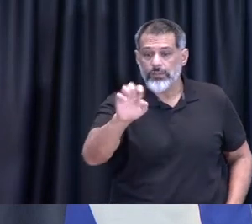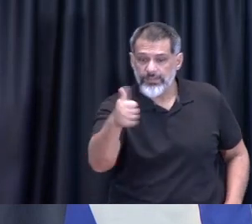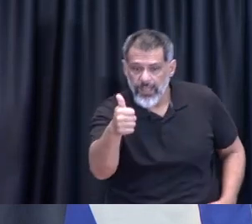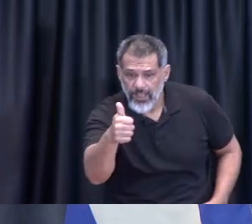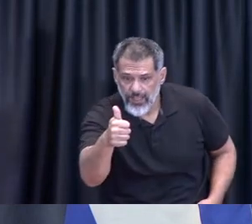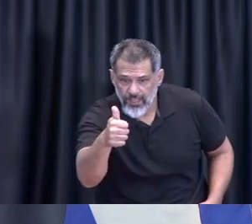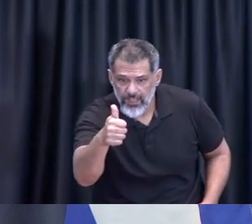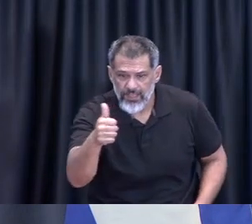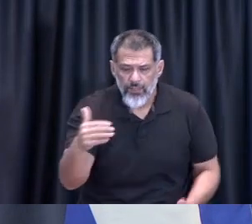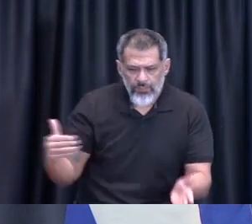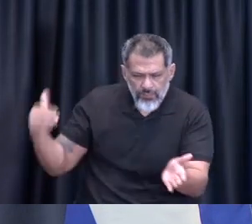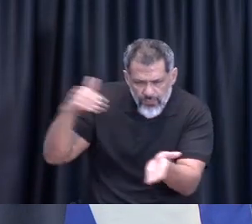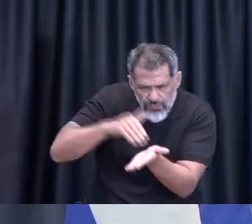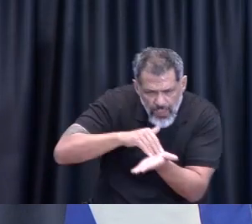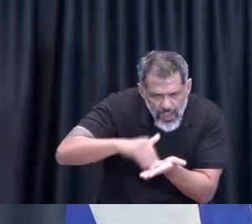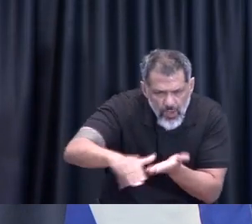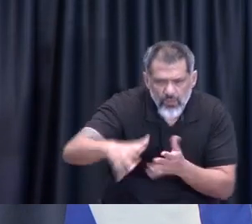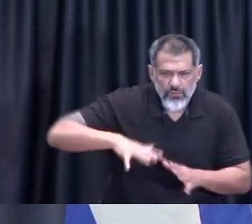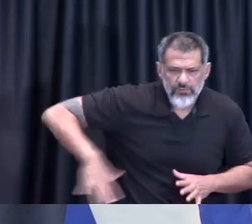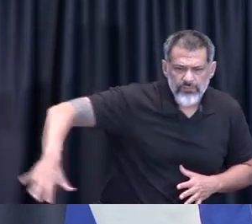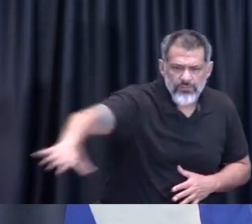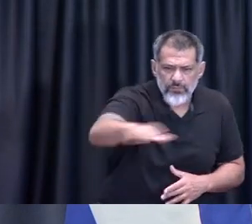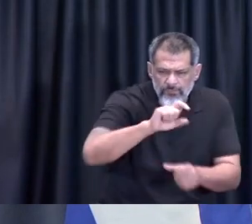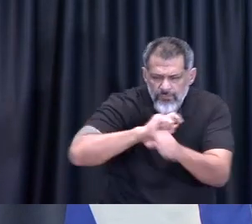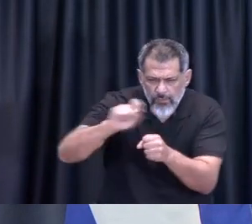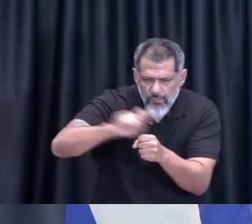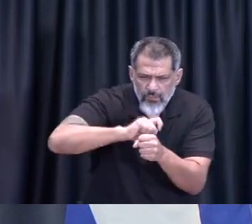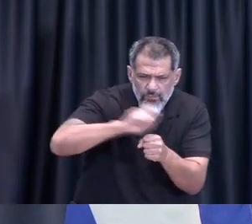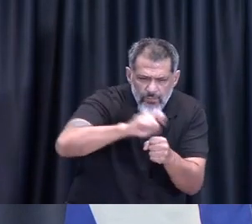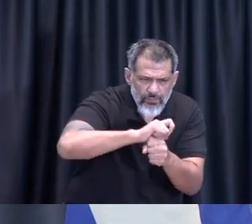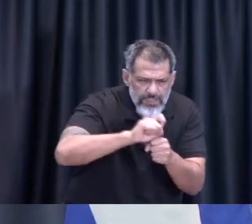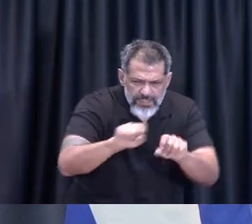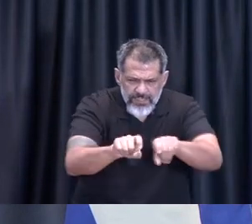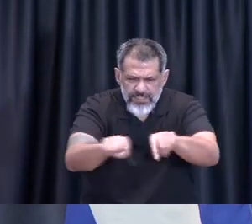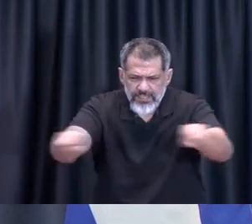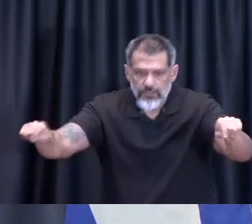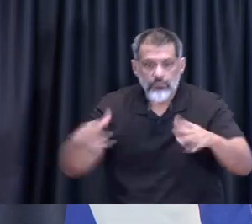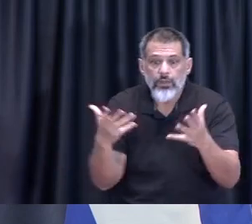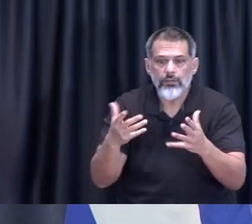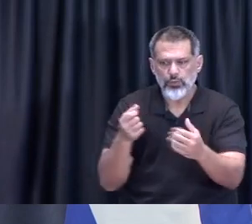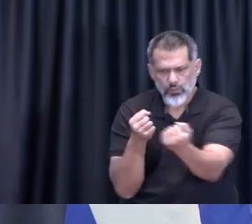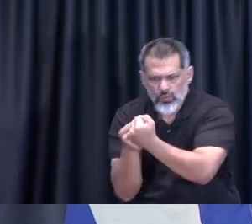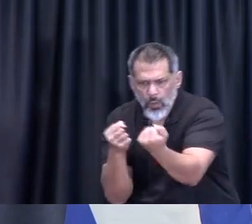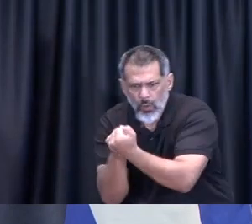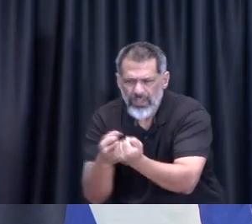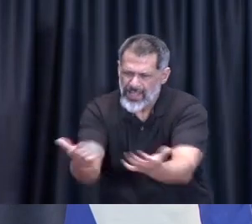calls and text messages to support people getting vaccinated.